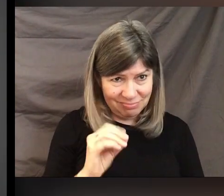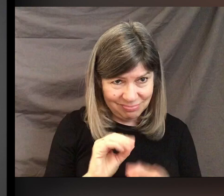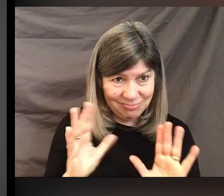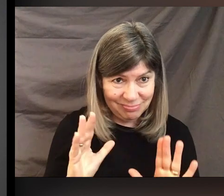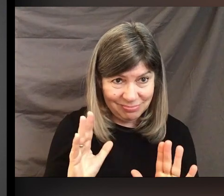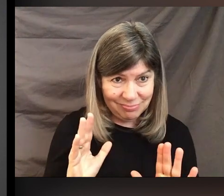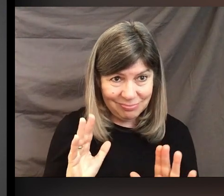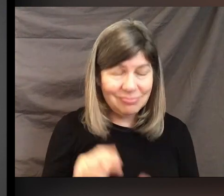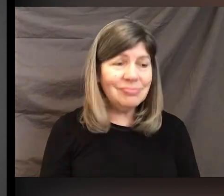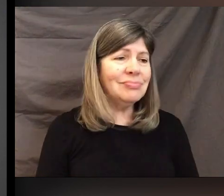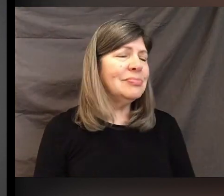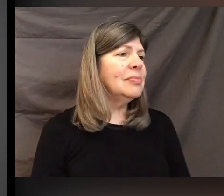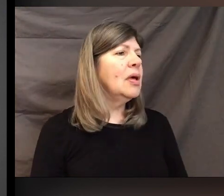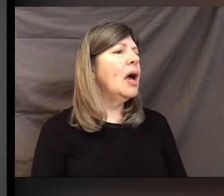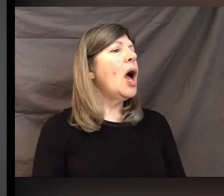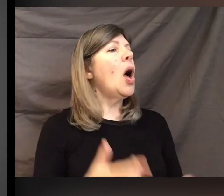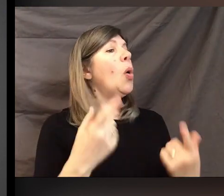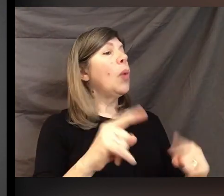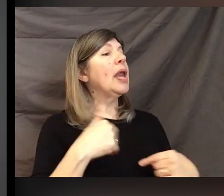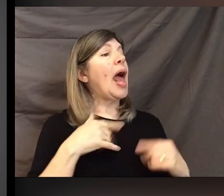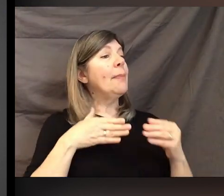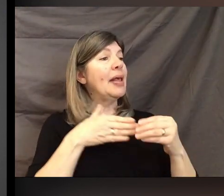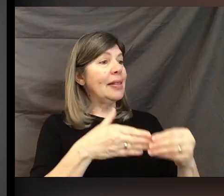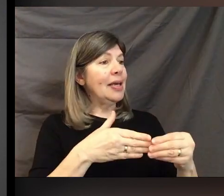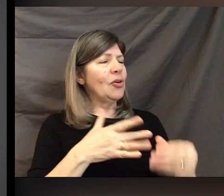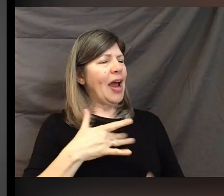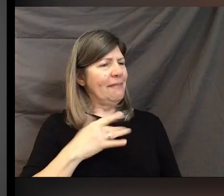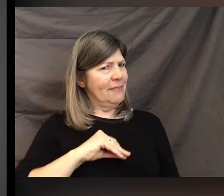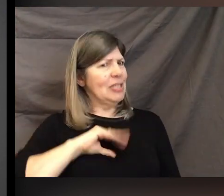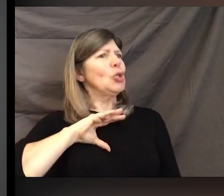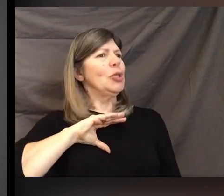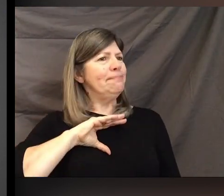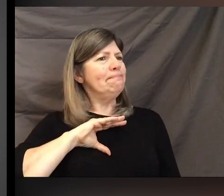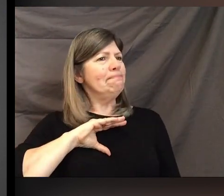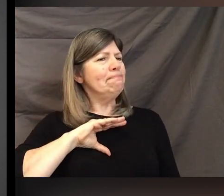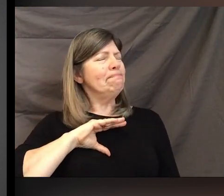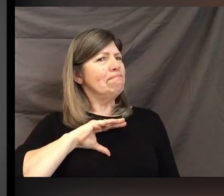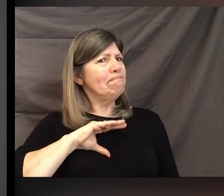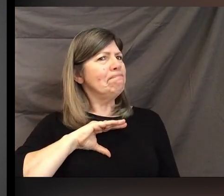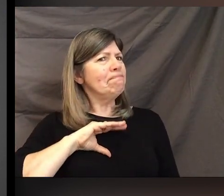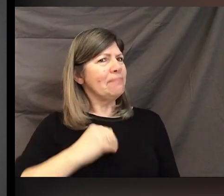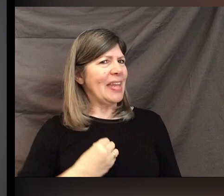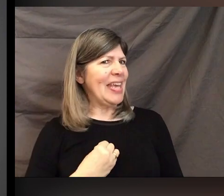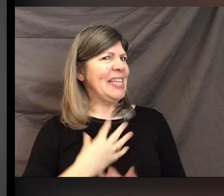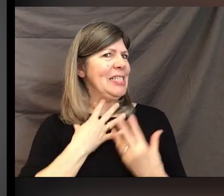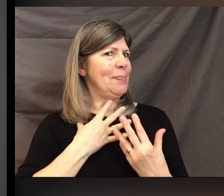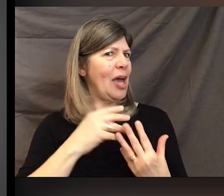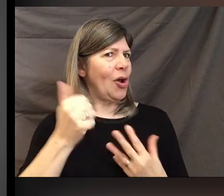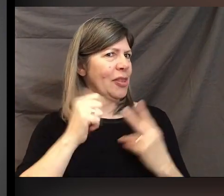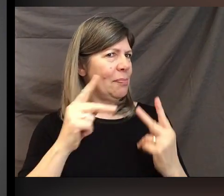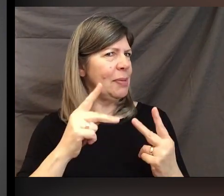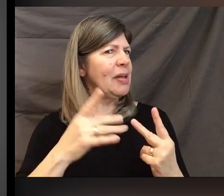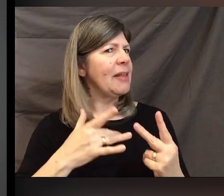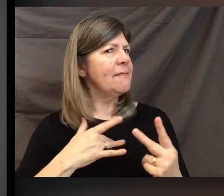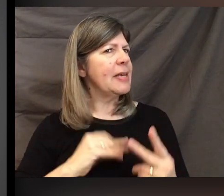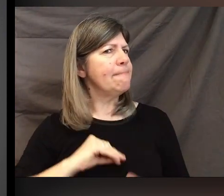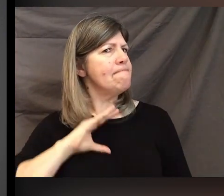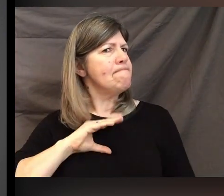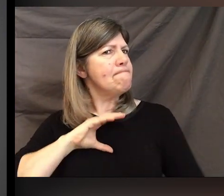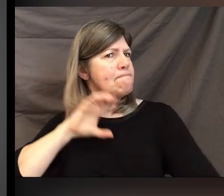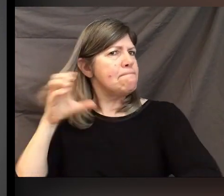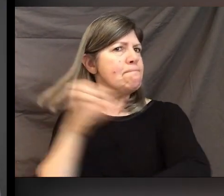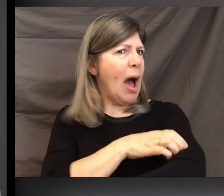When I get to be a leader, I feel good. Inspiring others feels powerful, like a cobra.